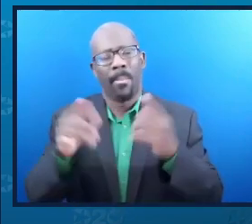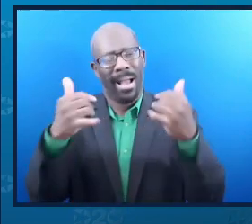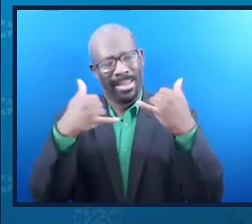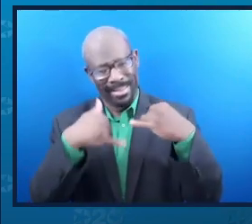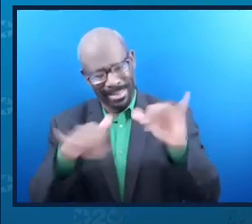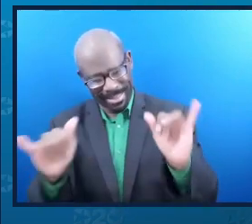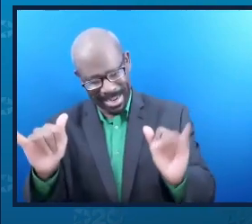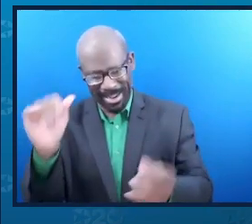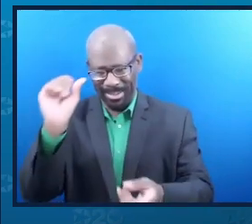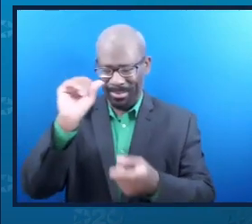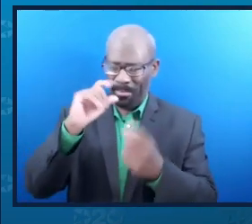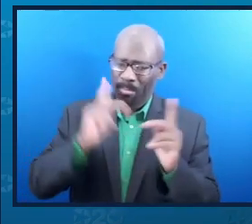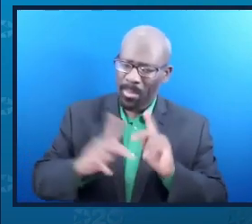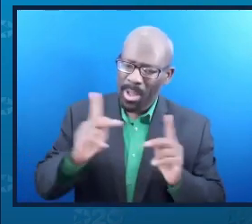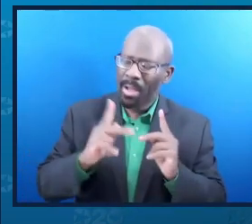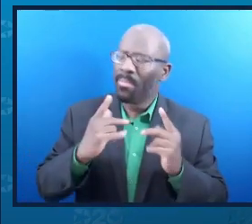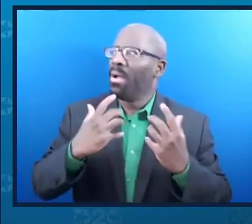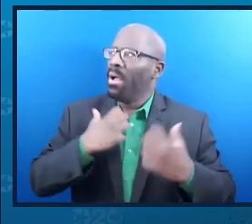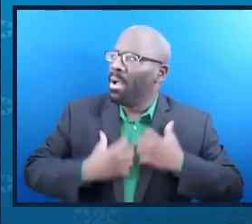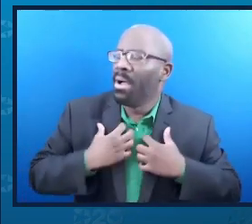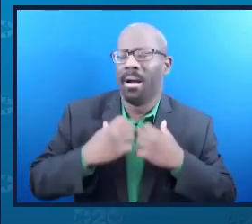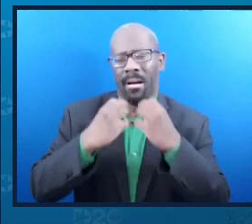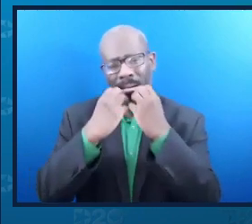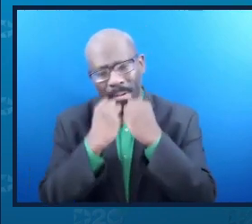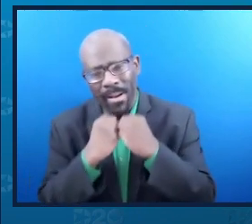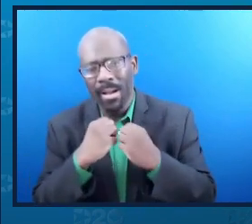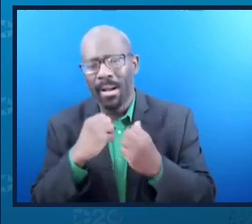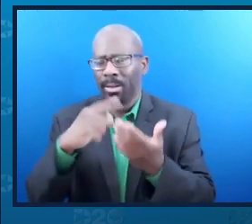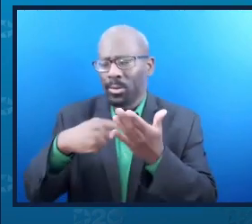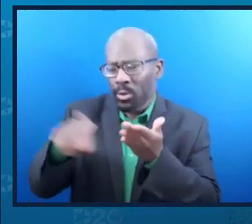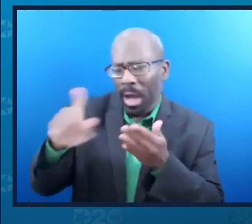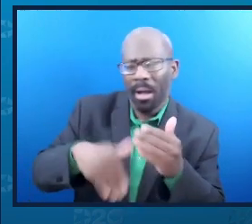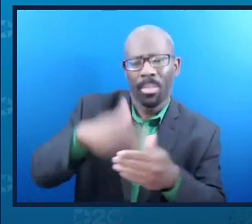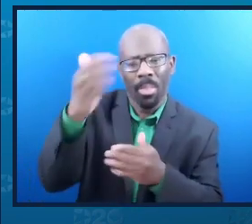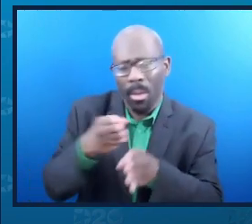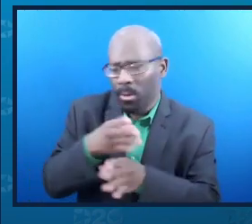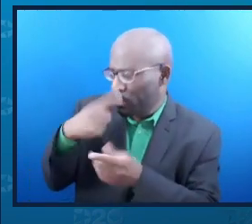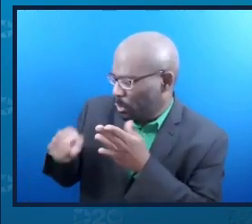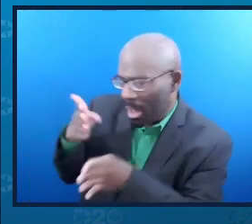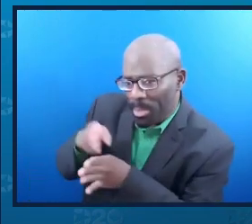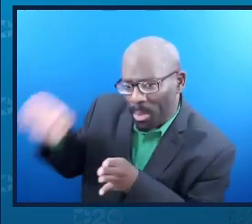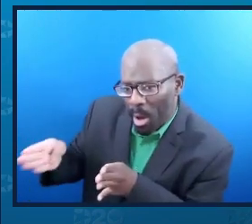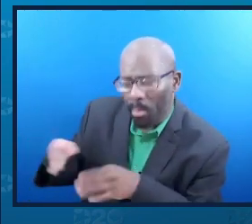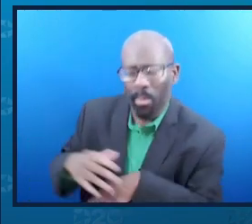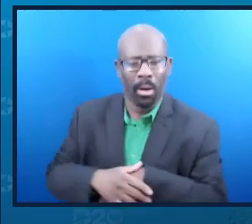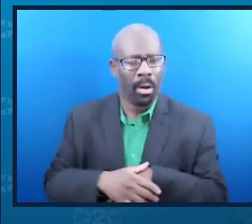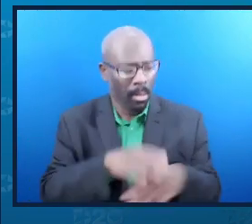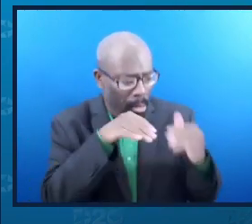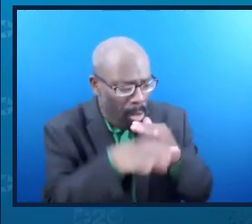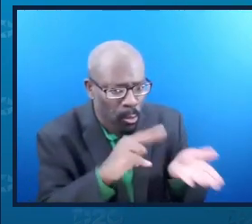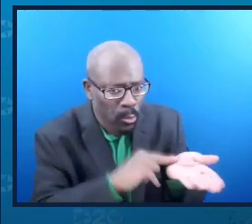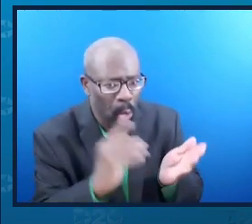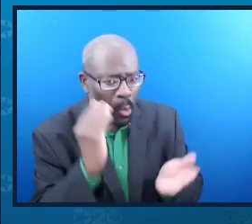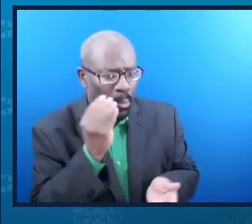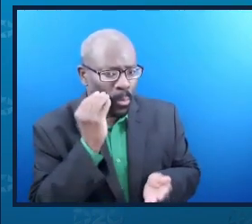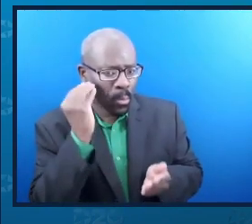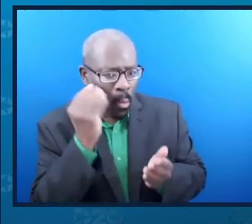HOSPITALS AND GROCERY STORES, NURSING HOMES, YES, IT IS STILL TAKES A VILLAGE.